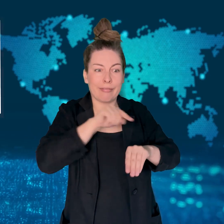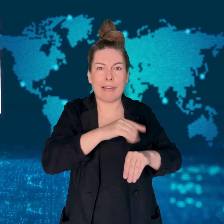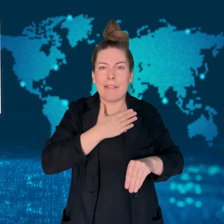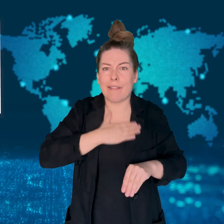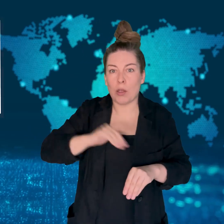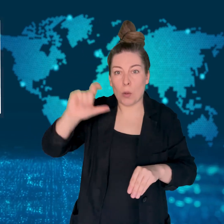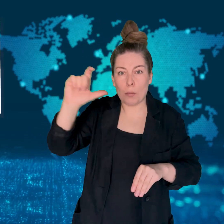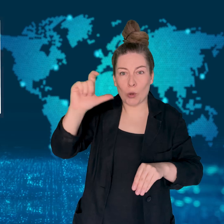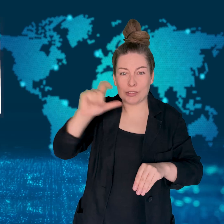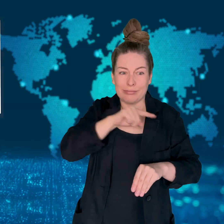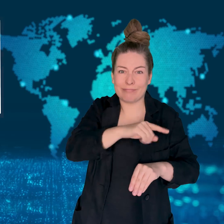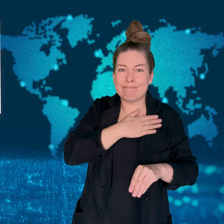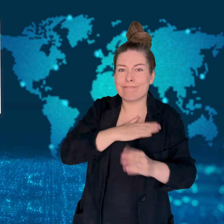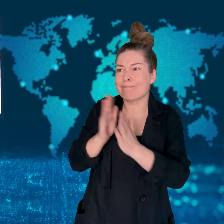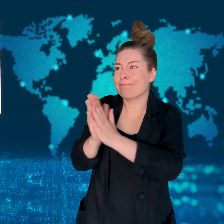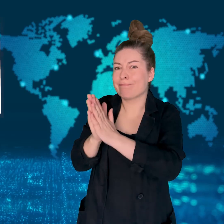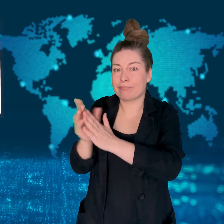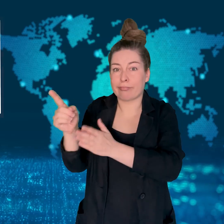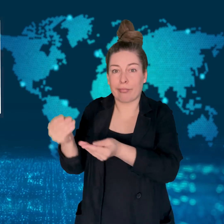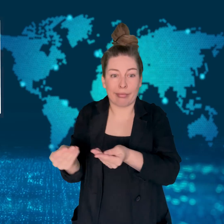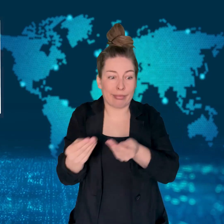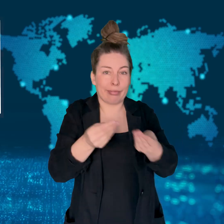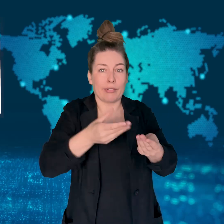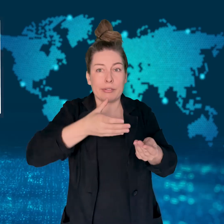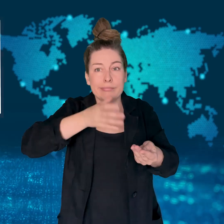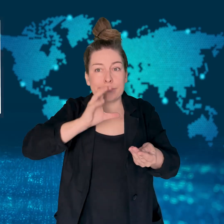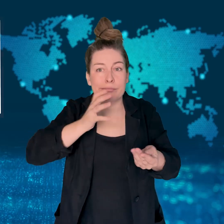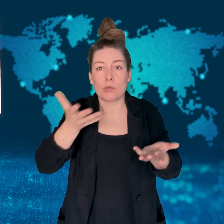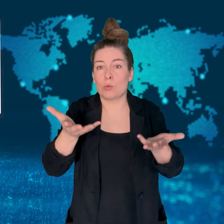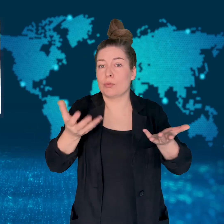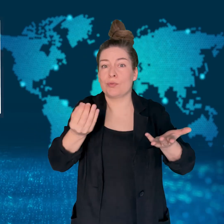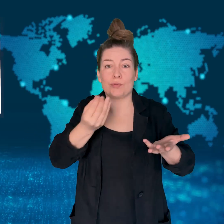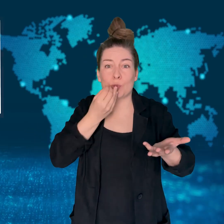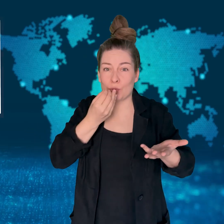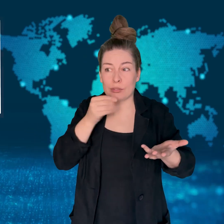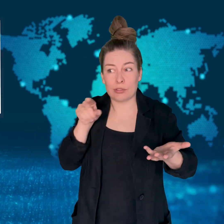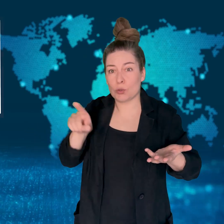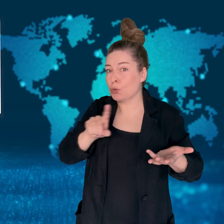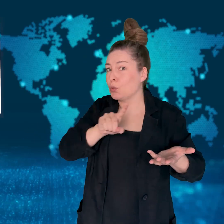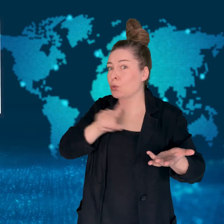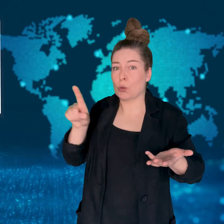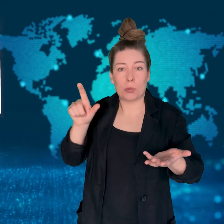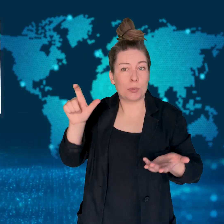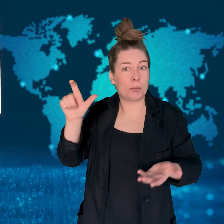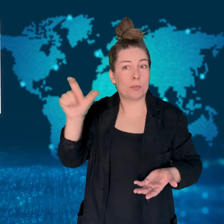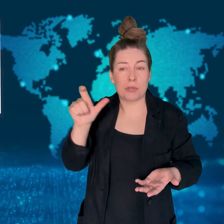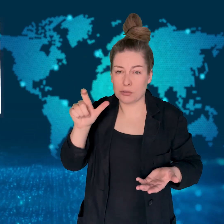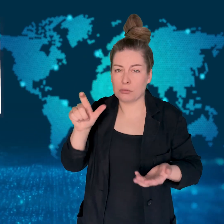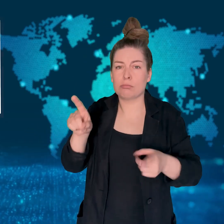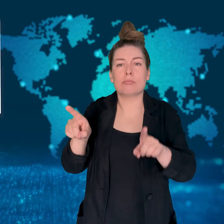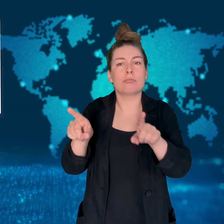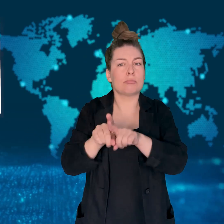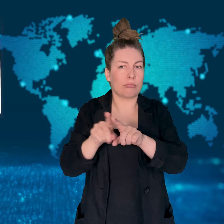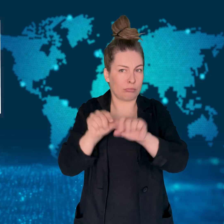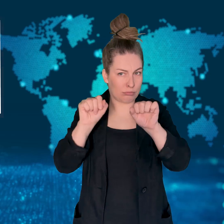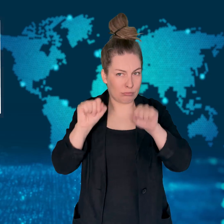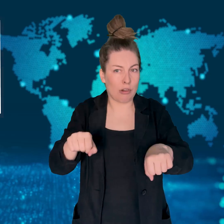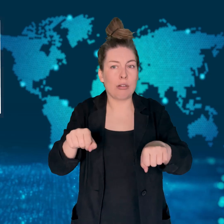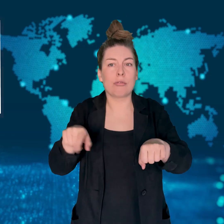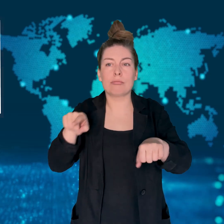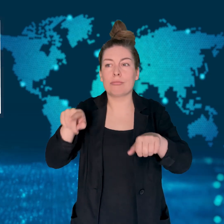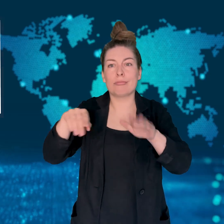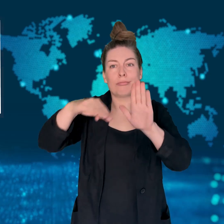If a non-Muslim is caught selling food or drink to a Muslim,